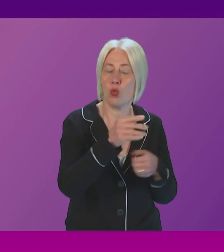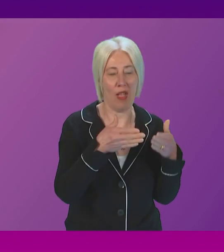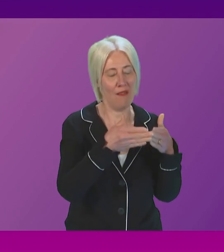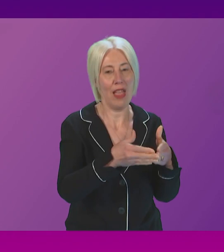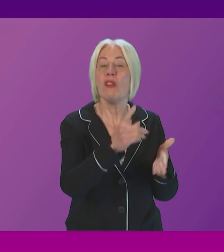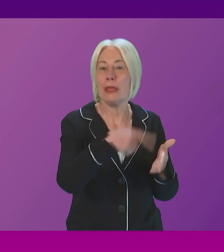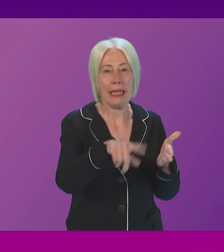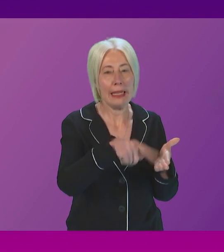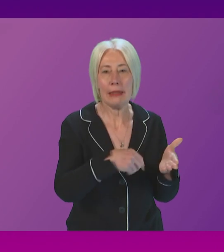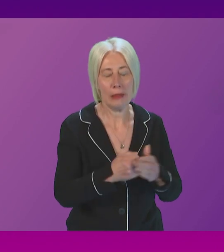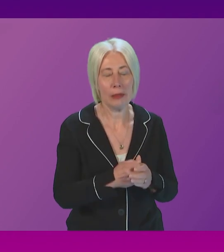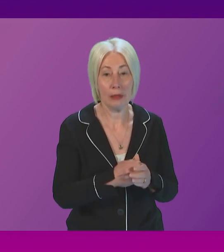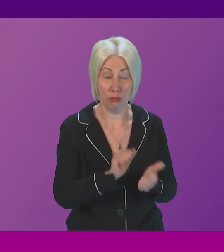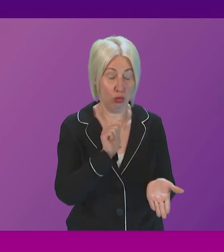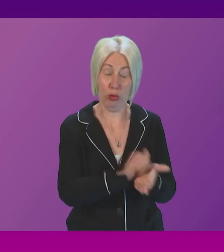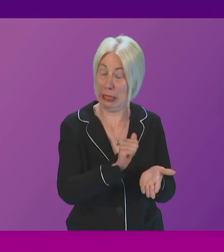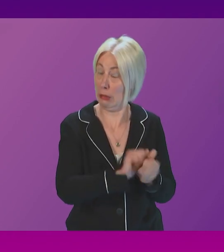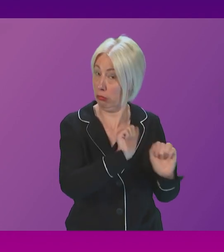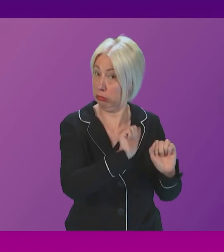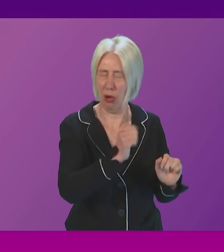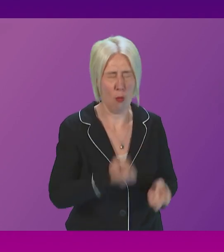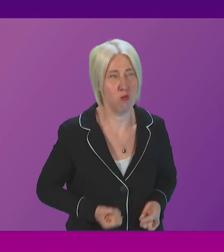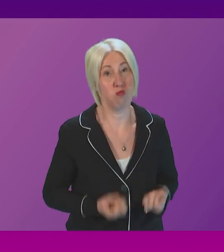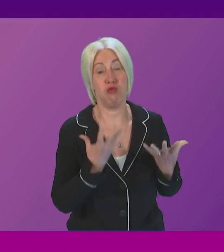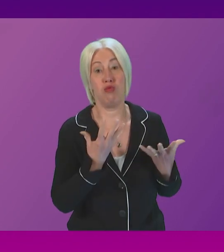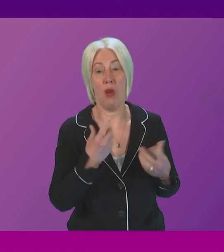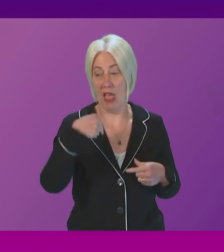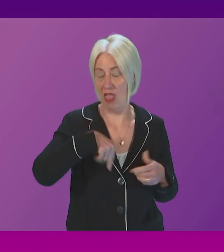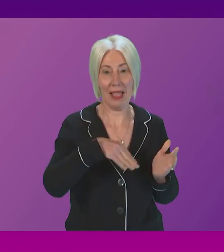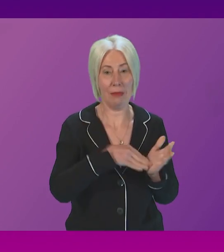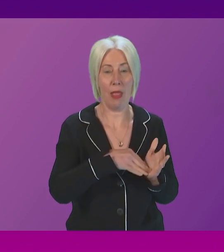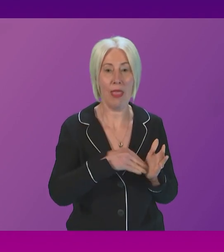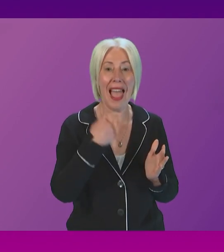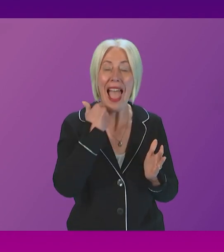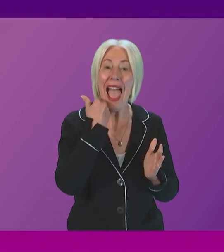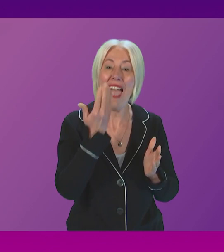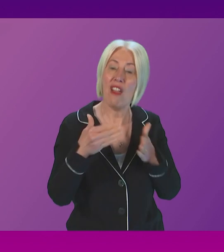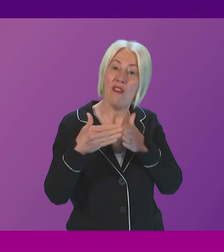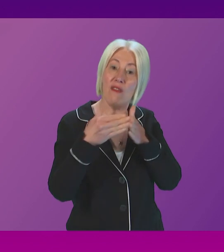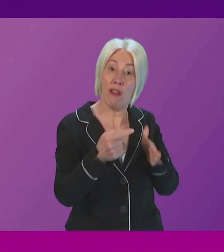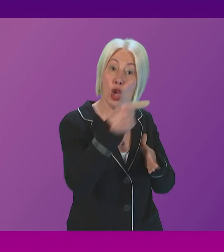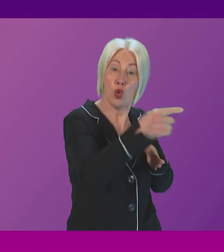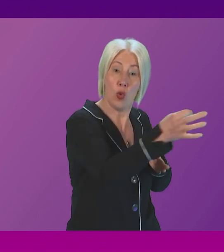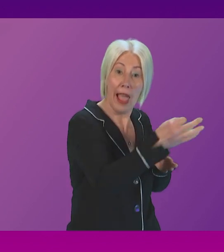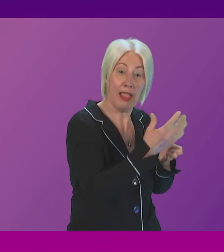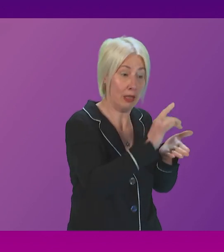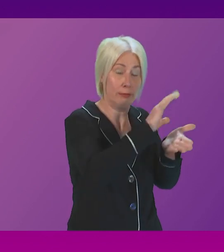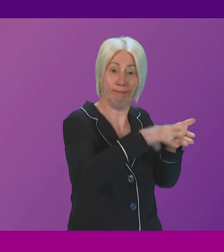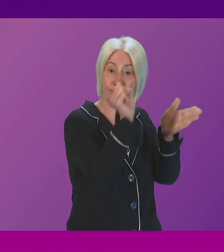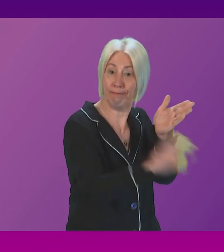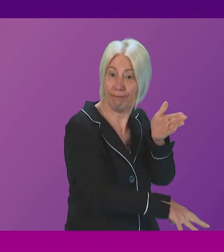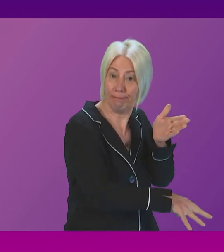They are rightly furious that, this month, every ferry to the island has been scrapped. Reports